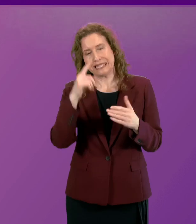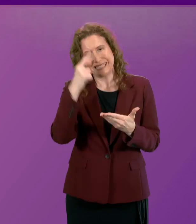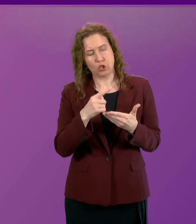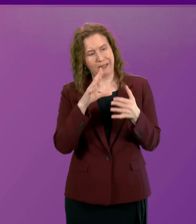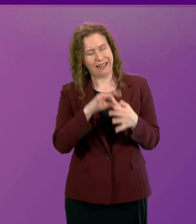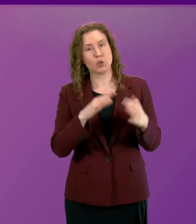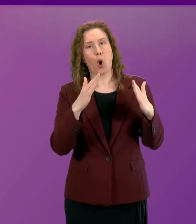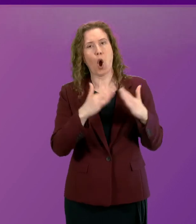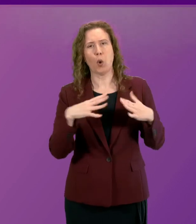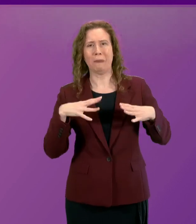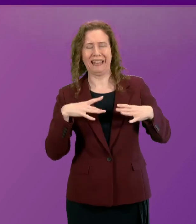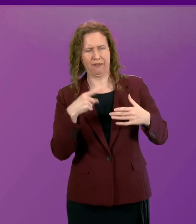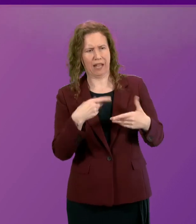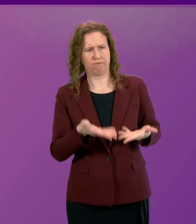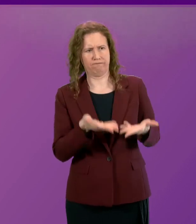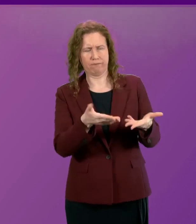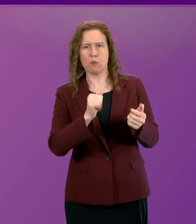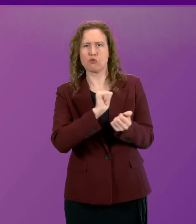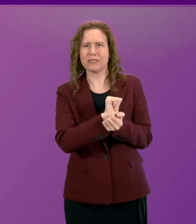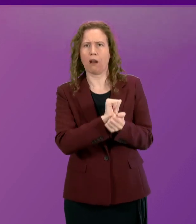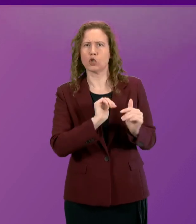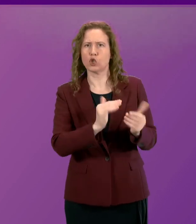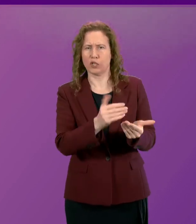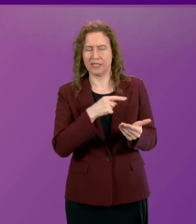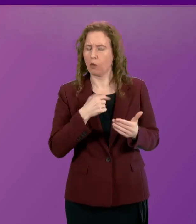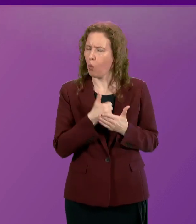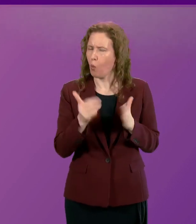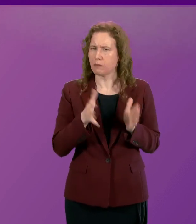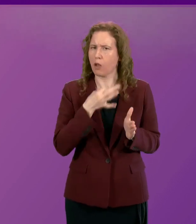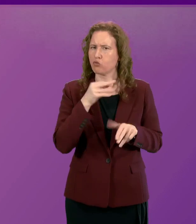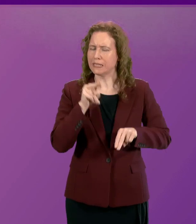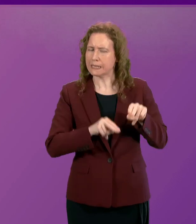Service. All decisions are subject to robust risk assessment and risk management planning.